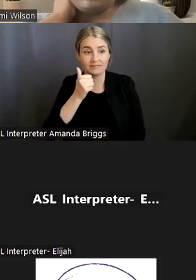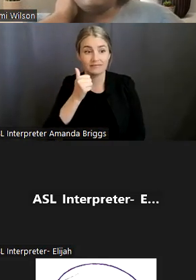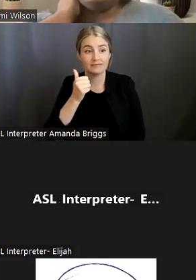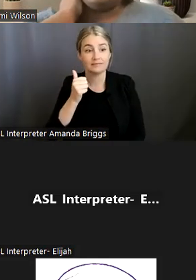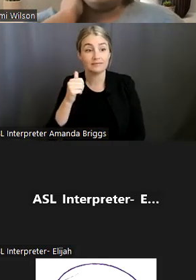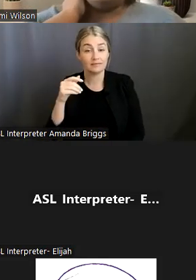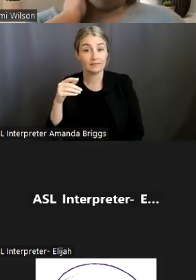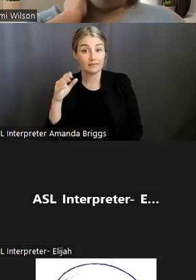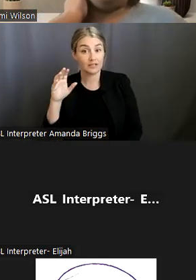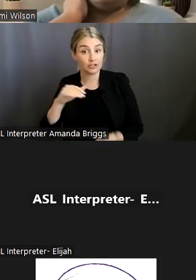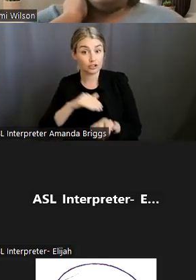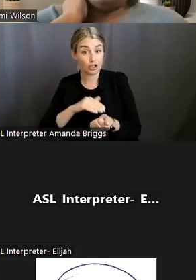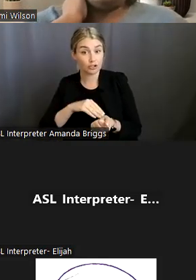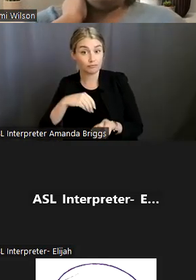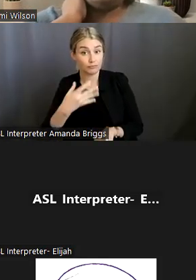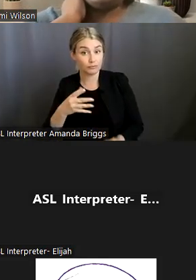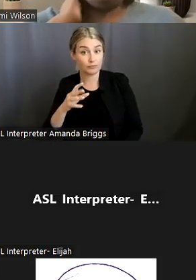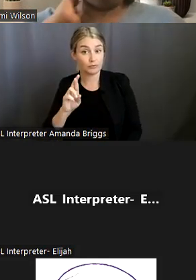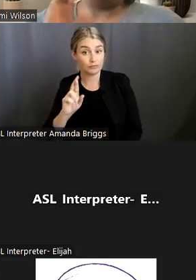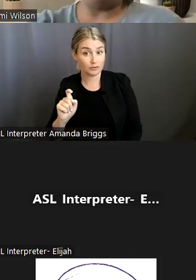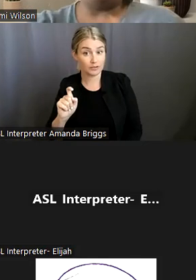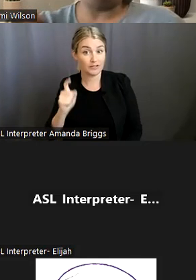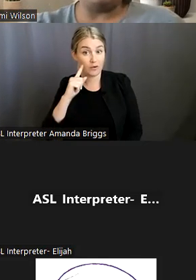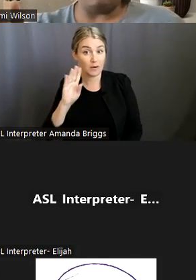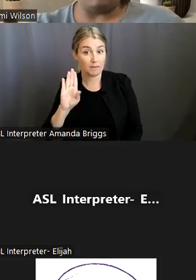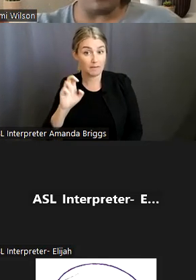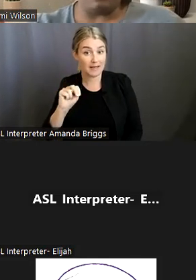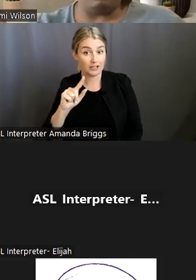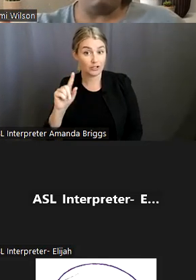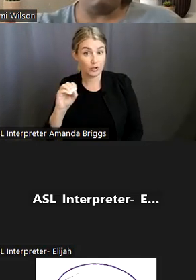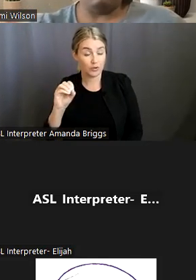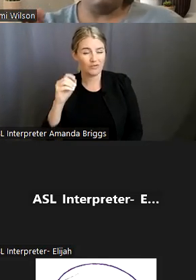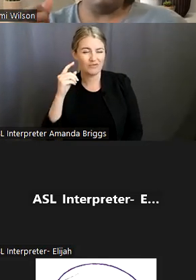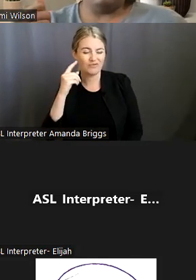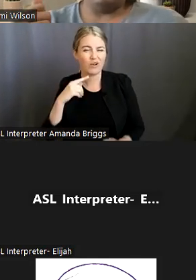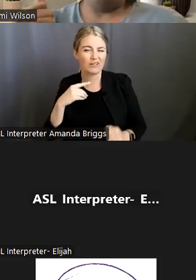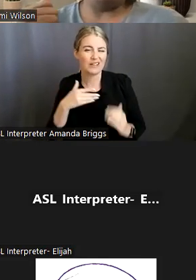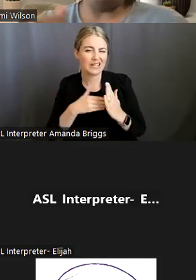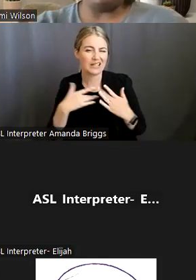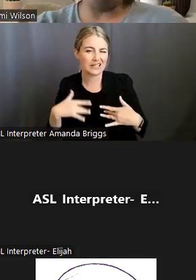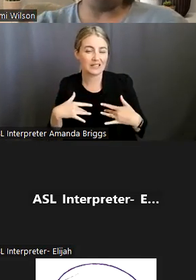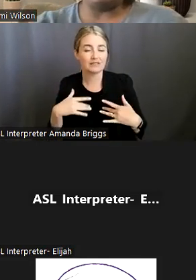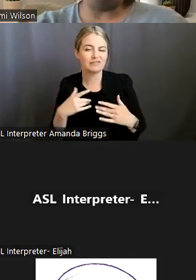for anxiety, that she usually takes 1 to 2 times a week, but she finds she's taking